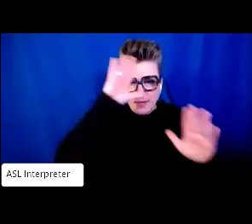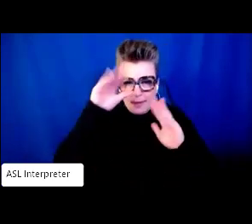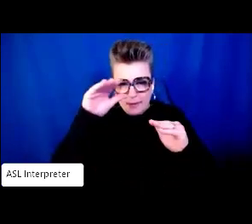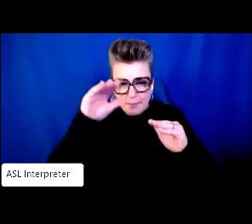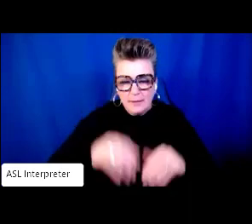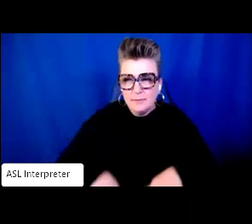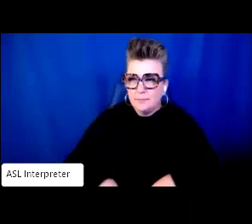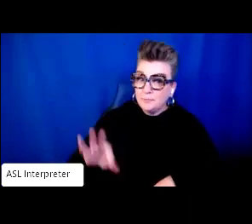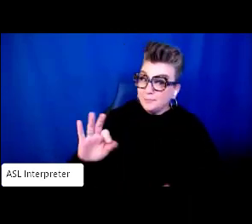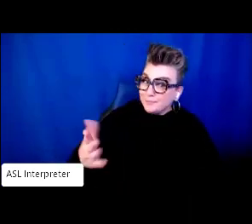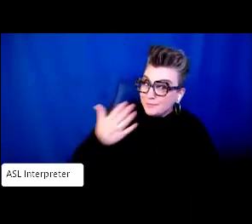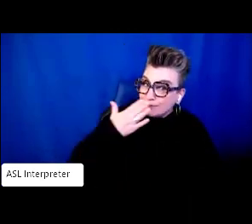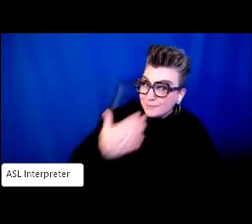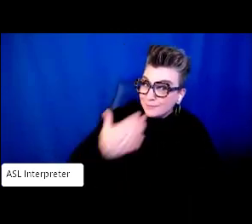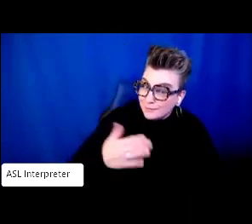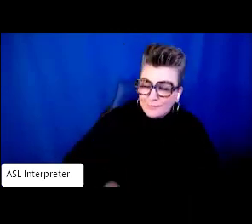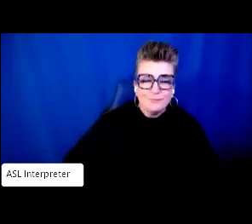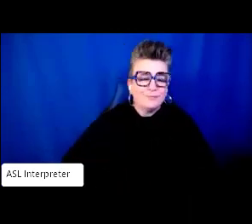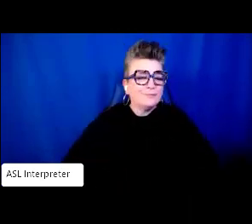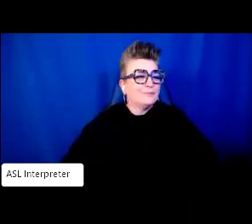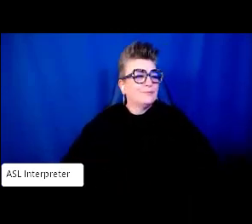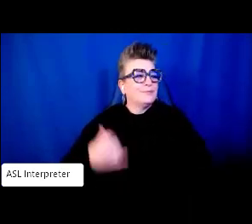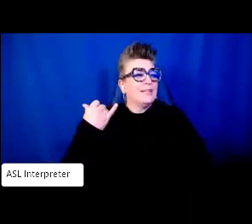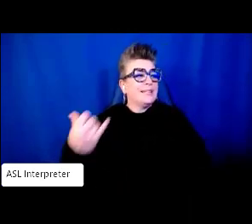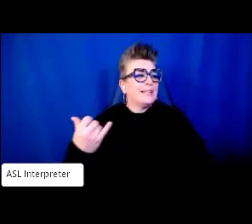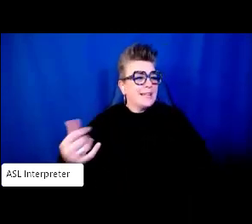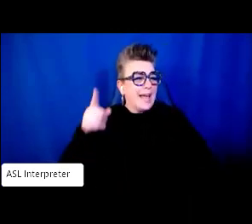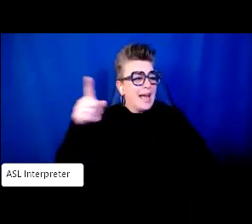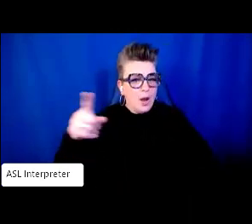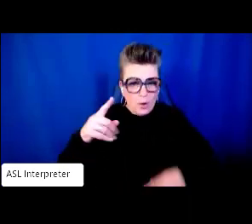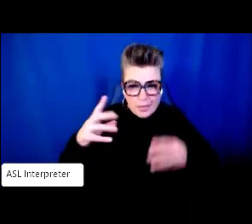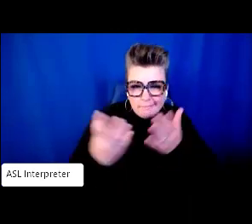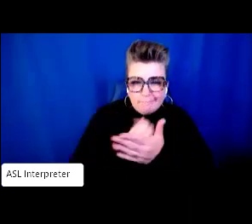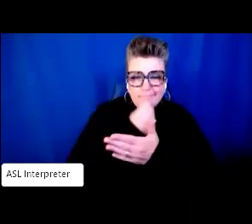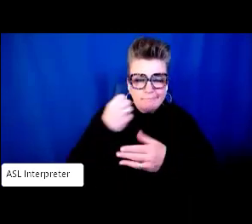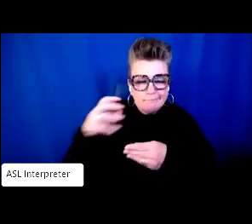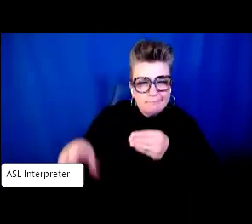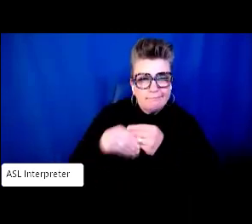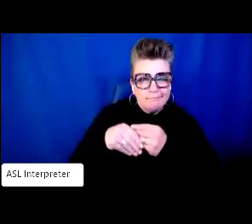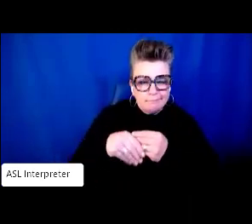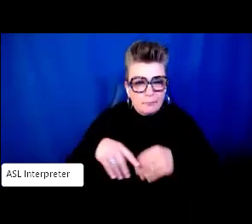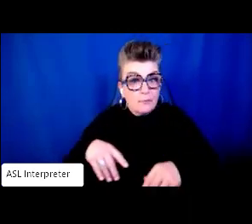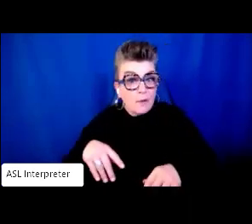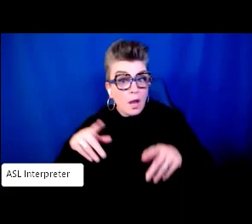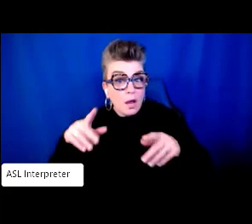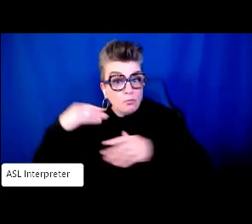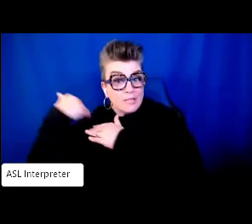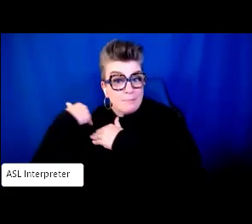Now, let's turn to the supplemental information on the responsible management and sharing of American Indian